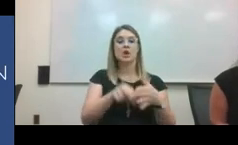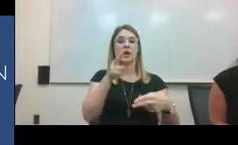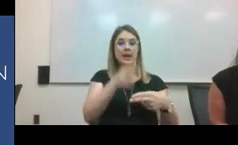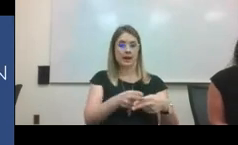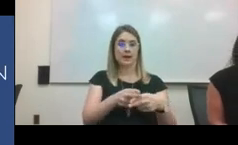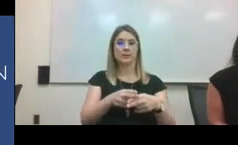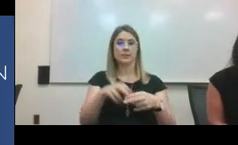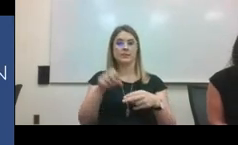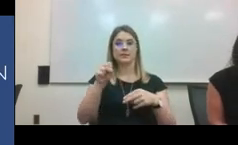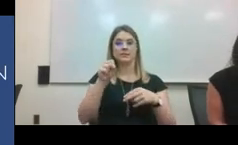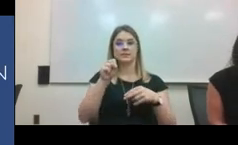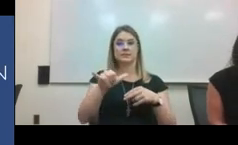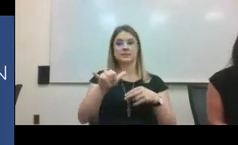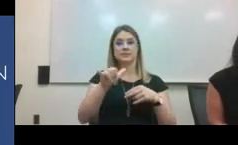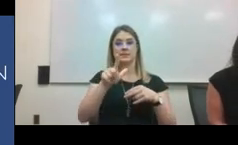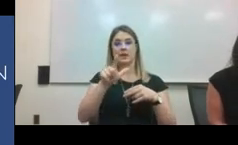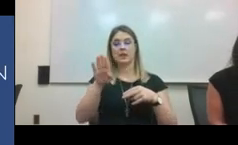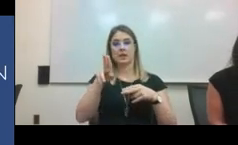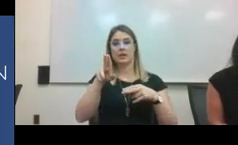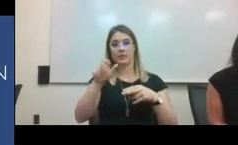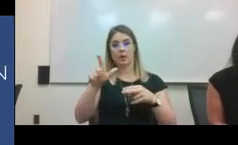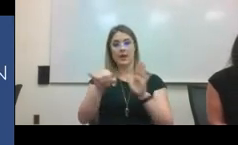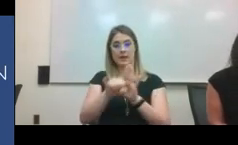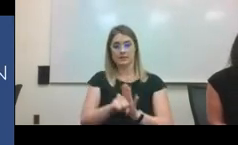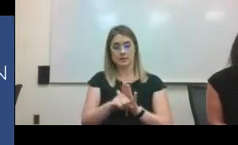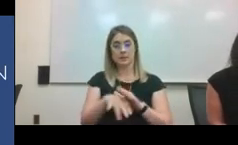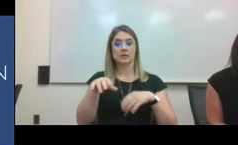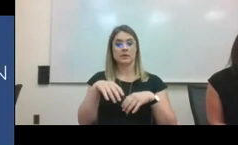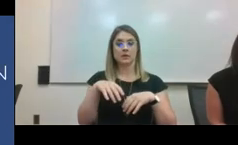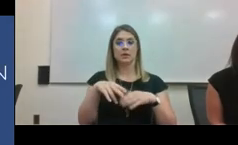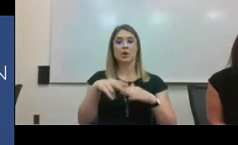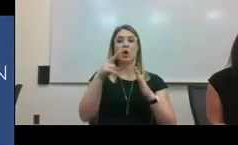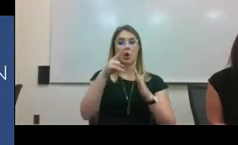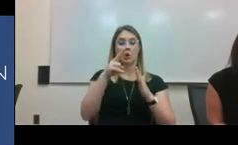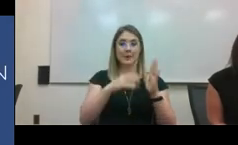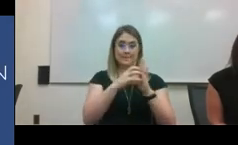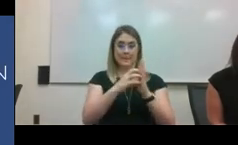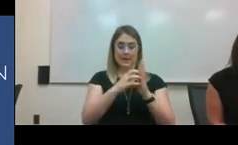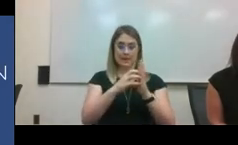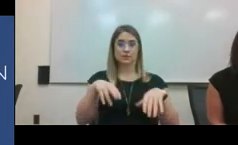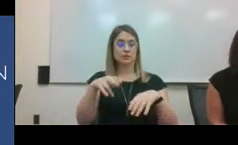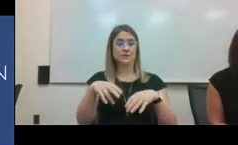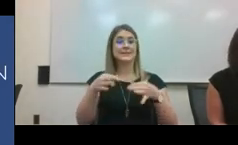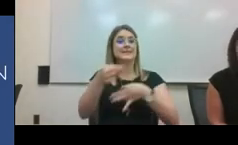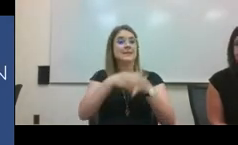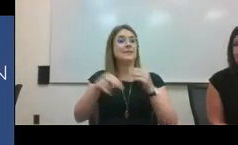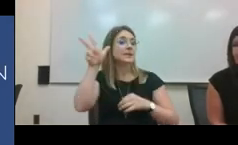and then we did the familiar word reading subtask. Reading passage instead of listening comprehension, we did sign language passage.